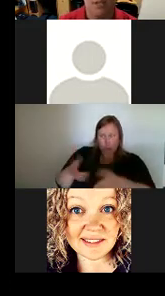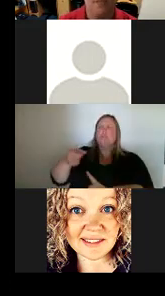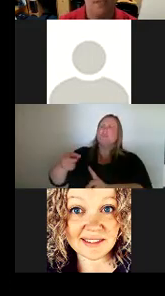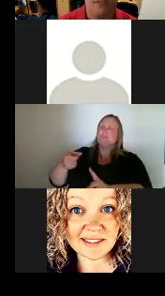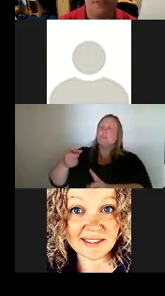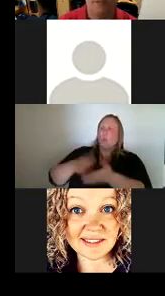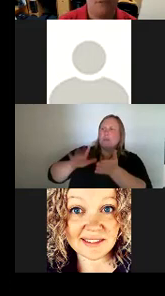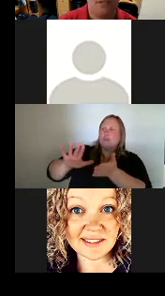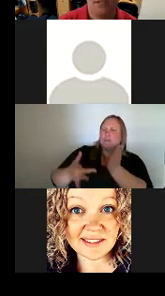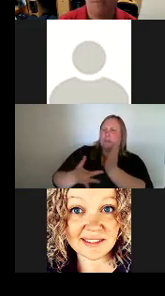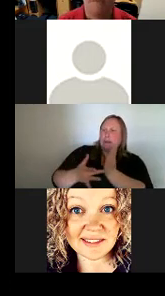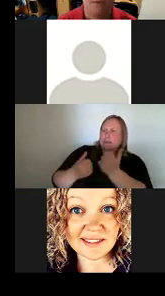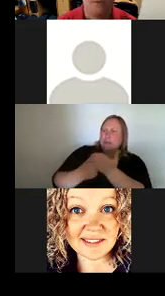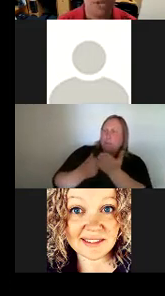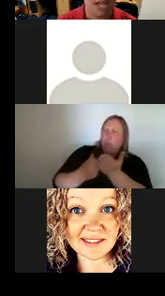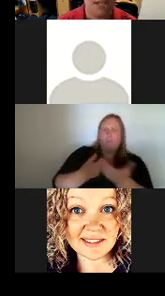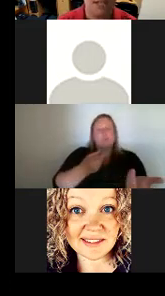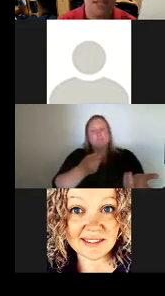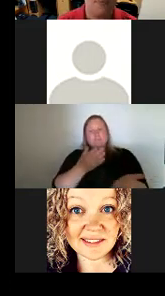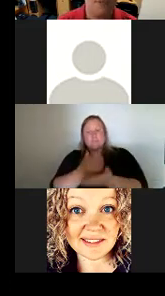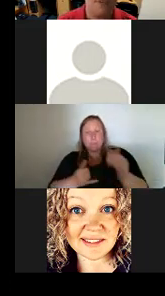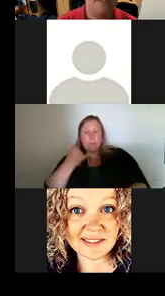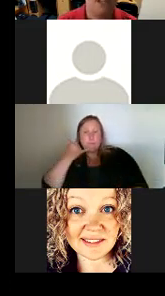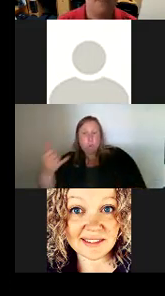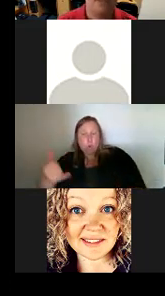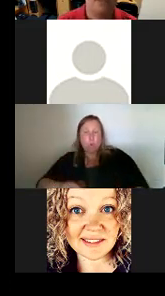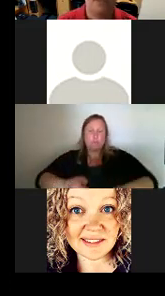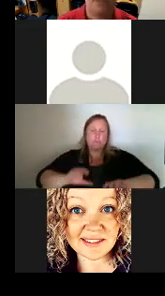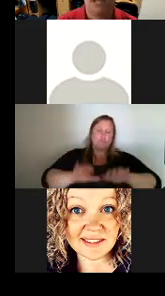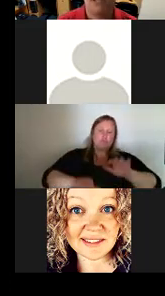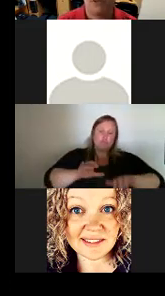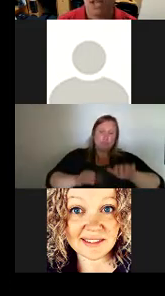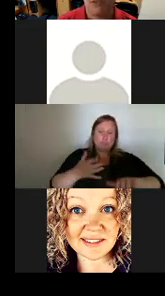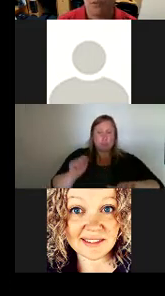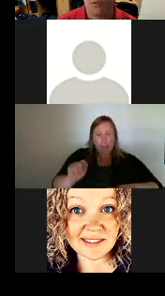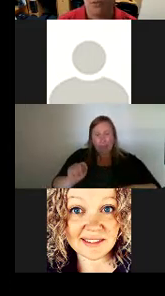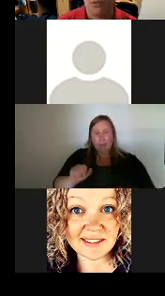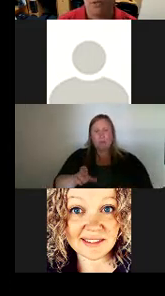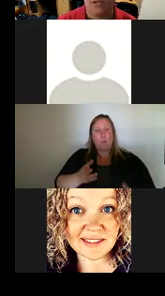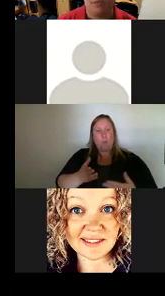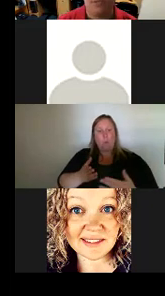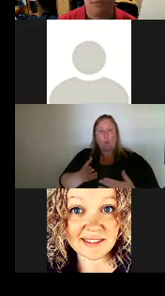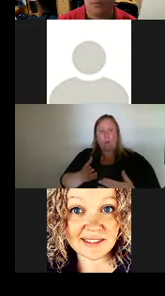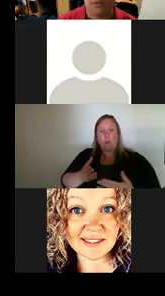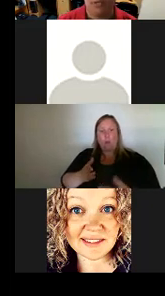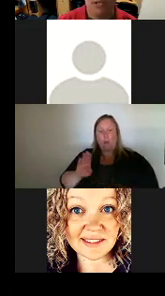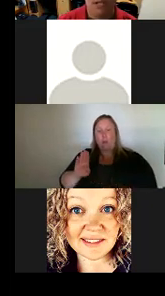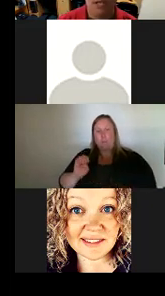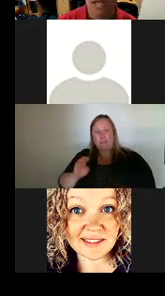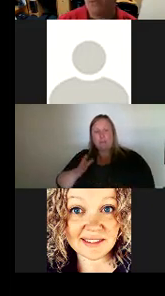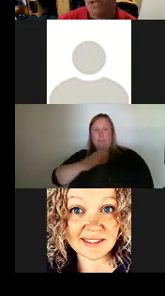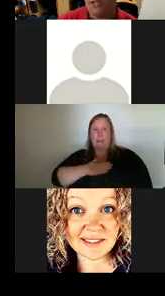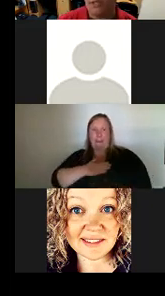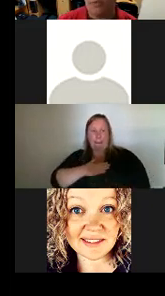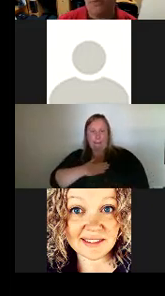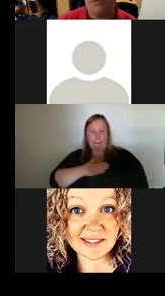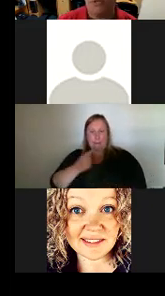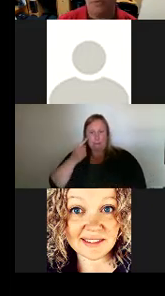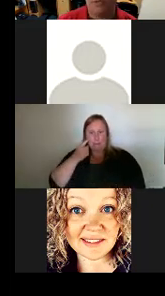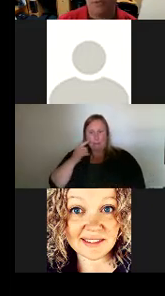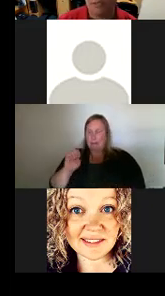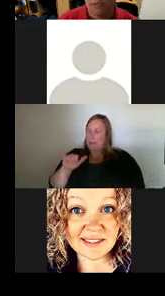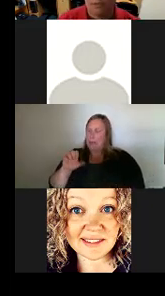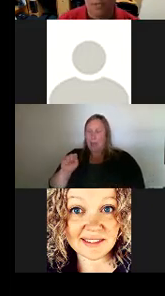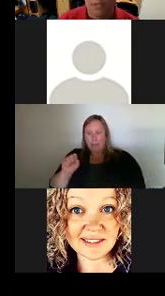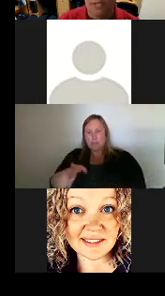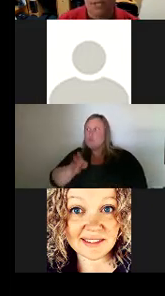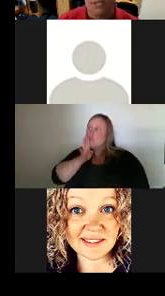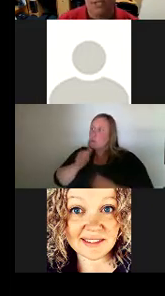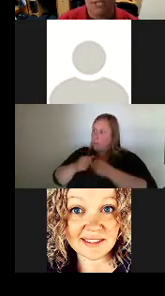THERE IS BEMYEYES AND THEY CAN SEE WHAT YOU ARE DOING WITH